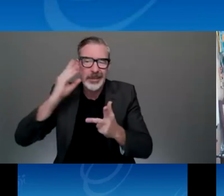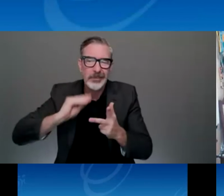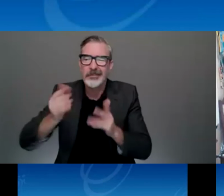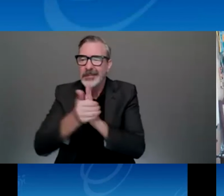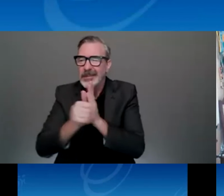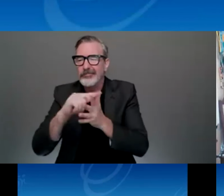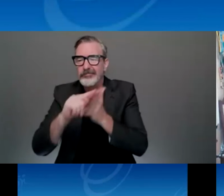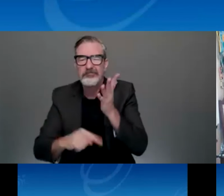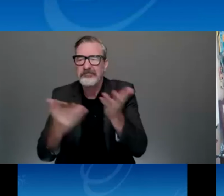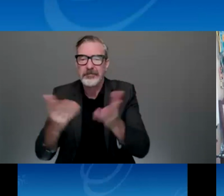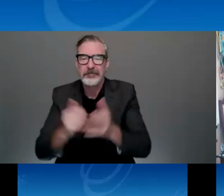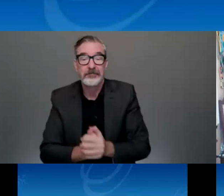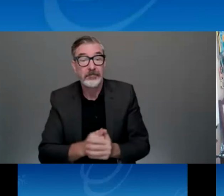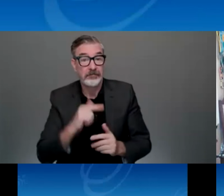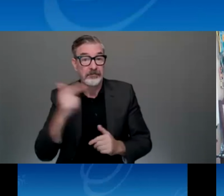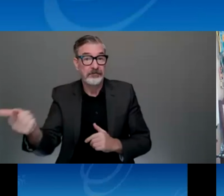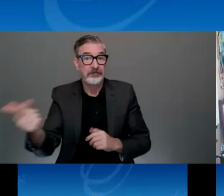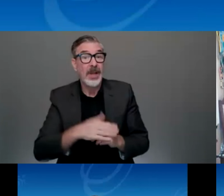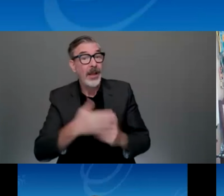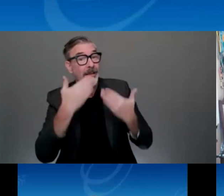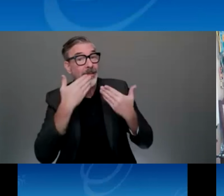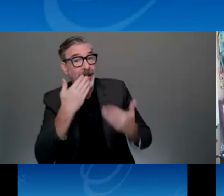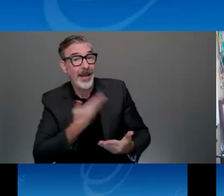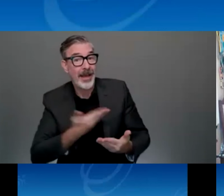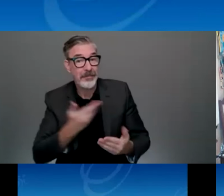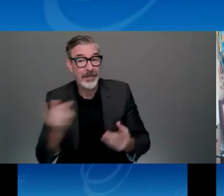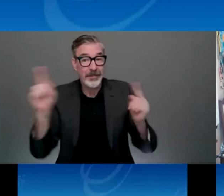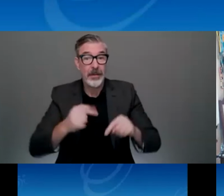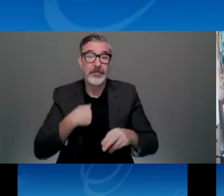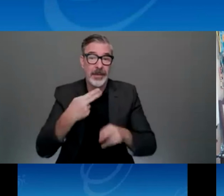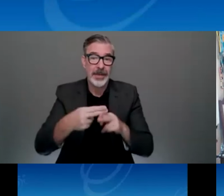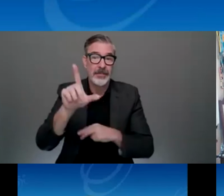Really happy to be here. As Chloe mentioned, my name is Lisa Park.